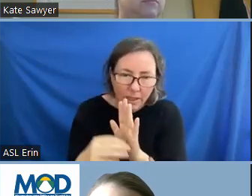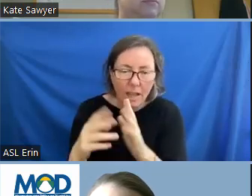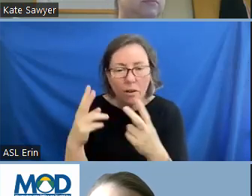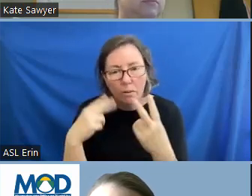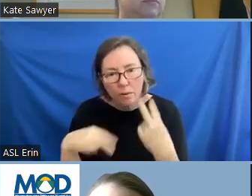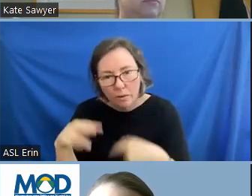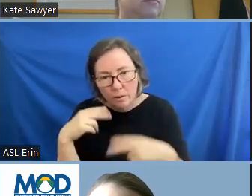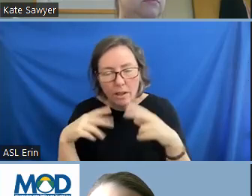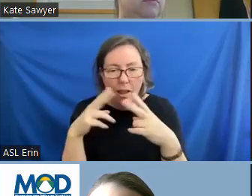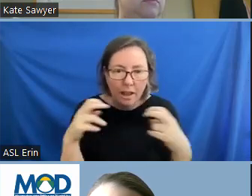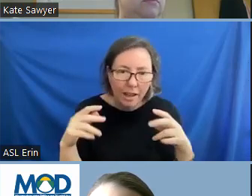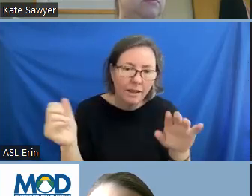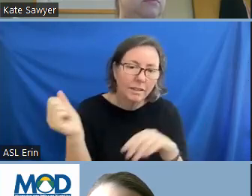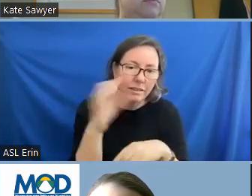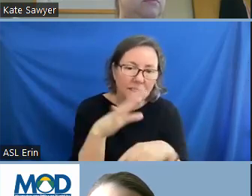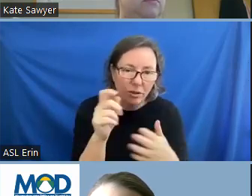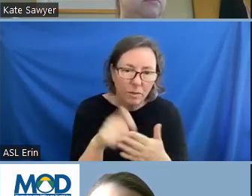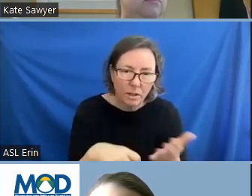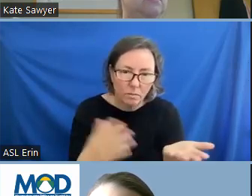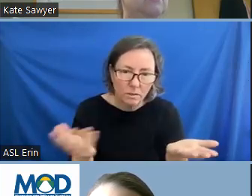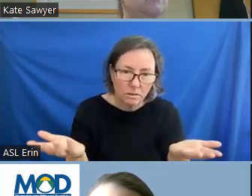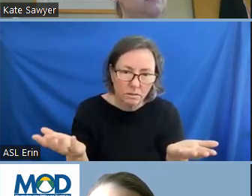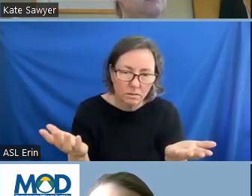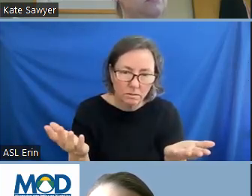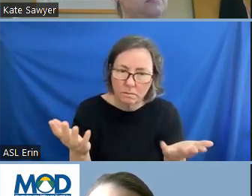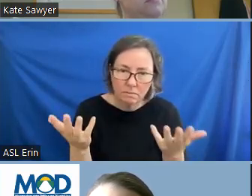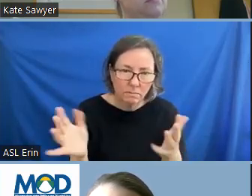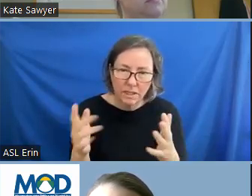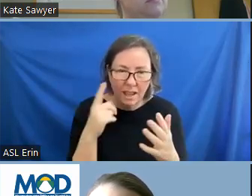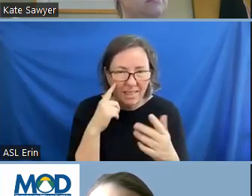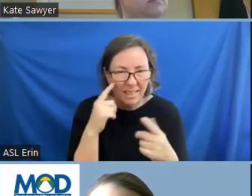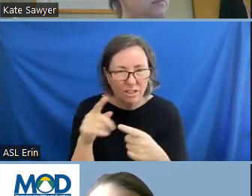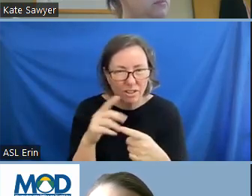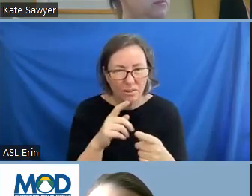and send you the note. And then I think she got a little bit -- and I was like,